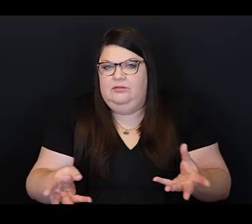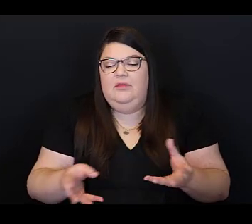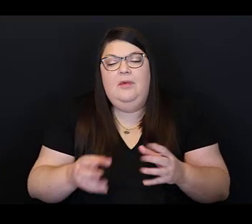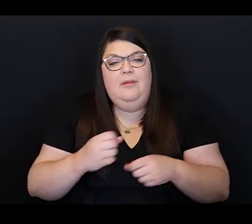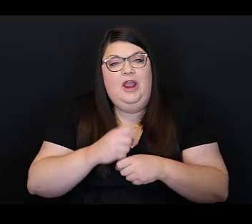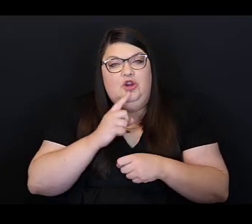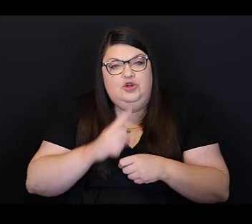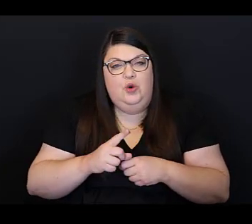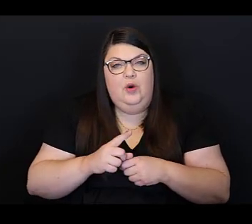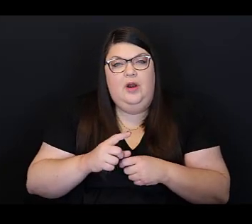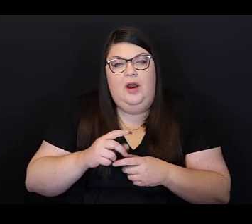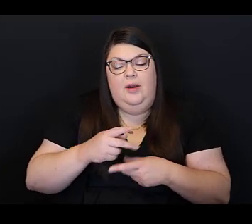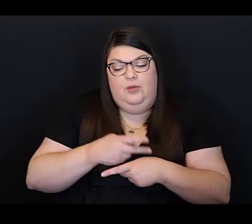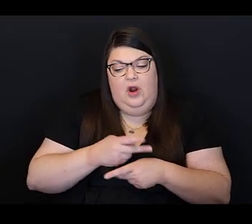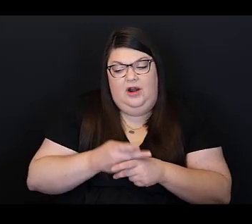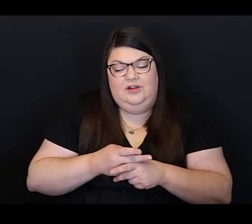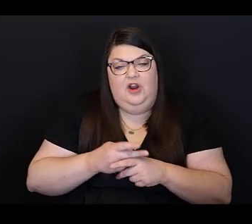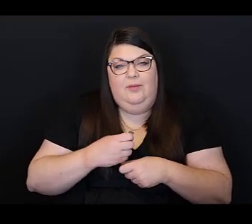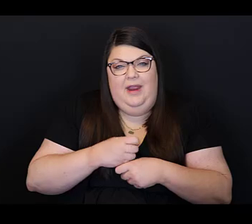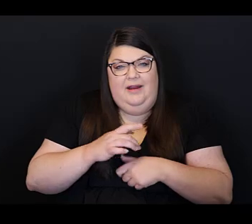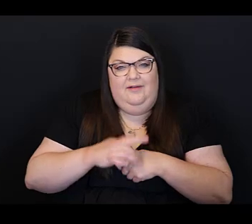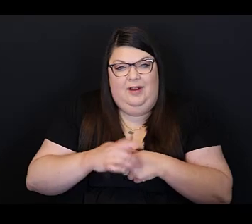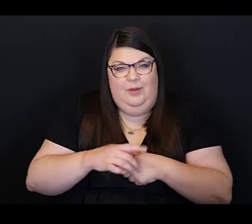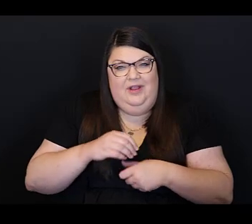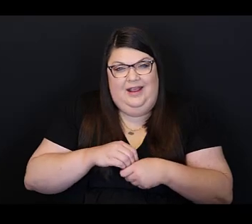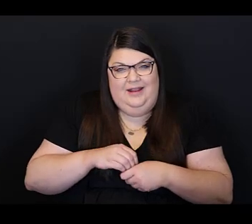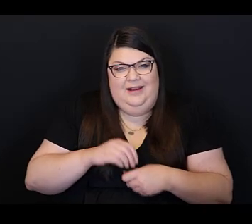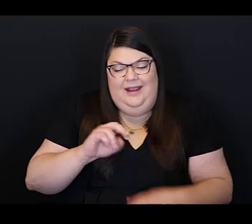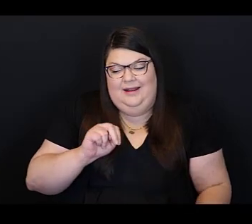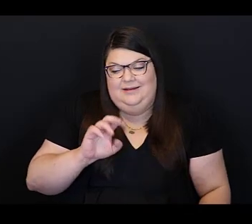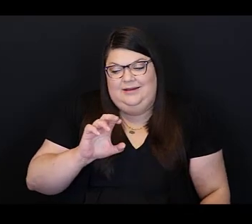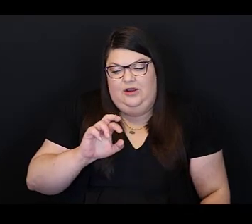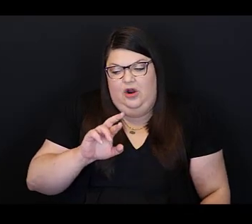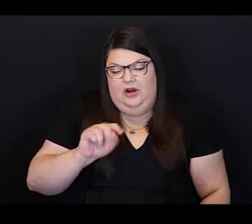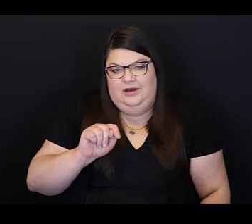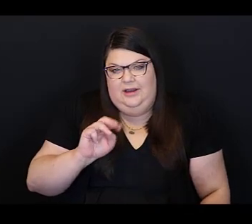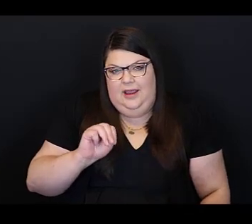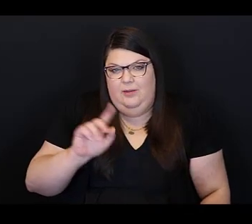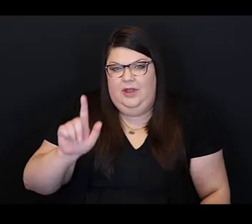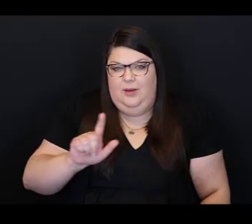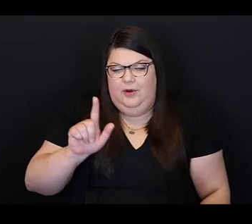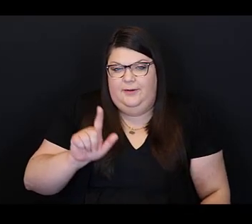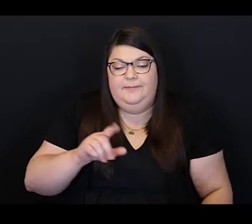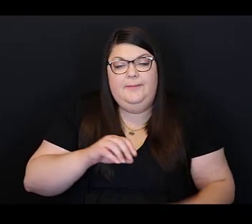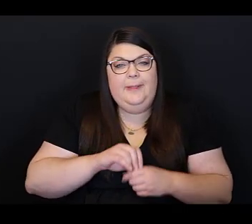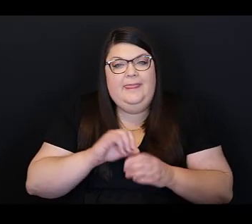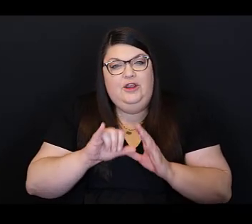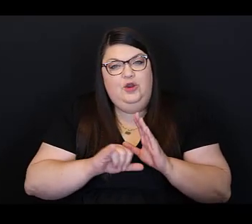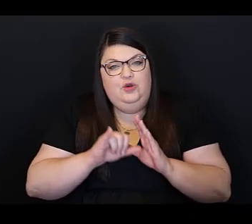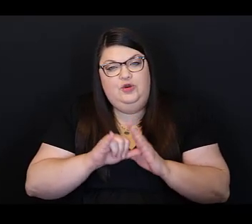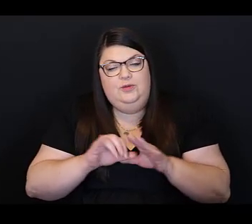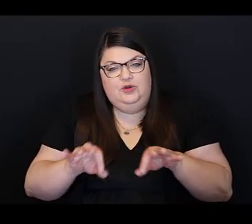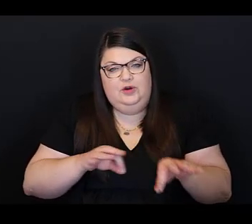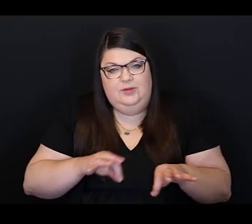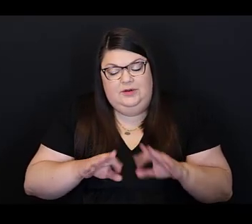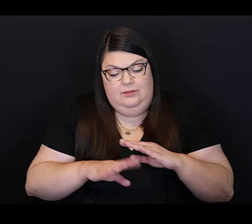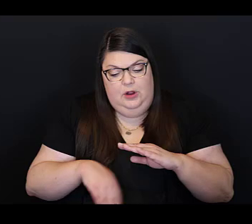grant funds are made available in the NCRTM library. In the YouTube description below,